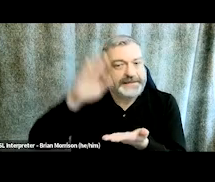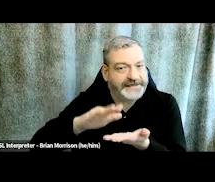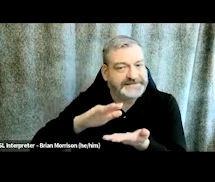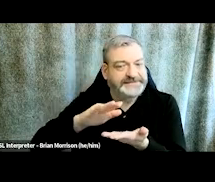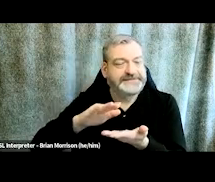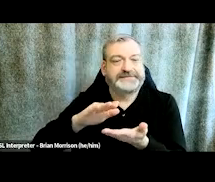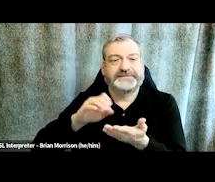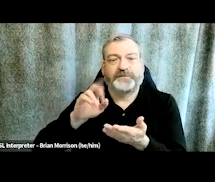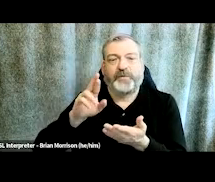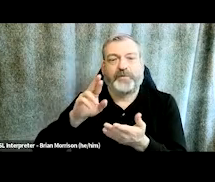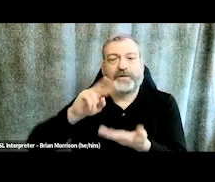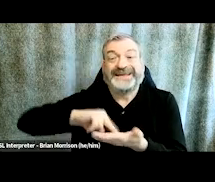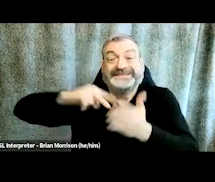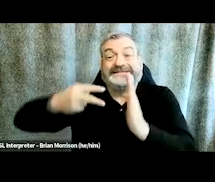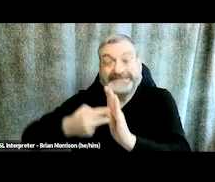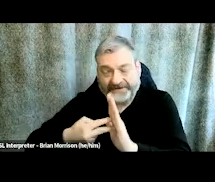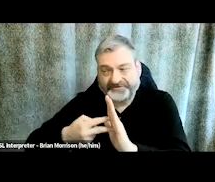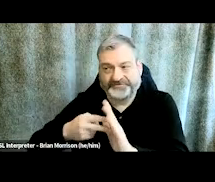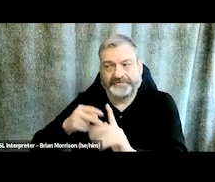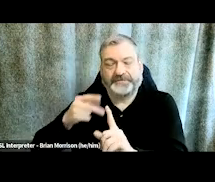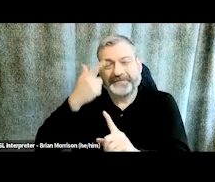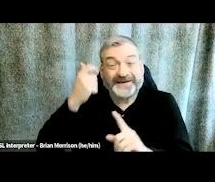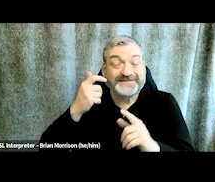reader might read out that emoji because it might be saying something about